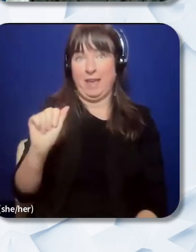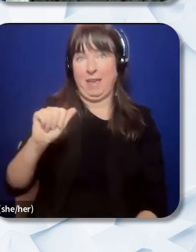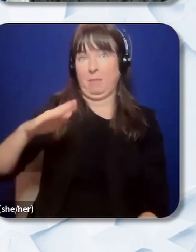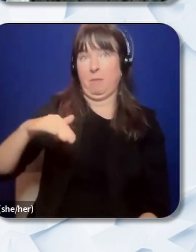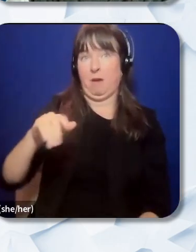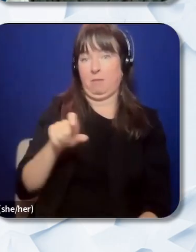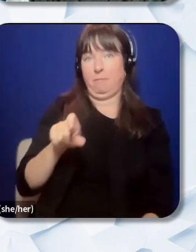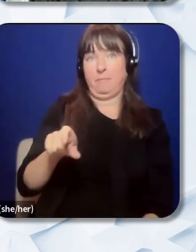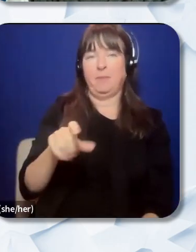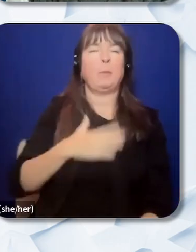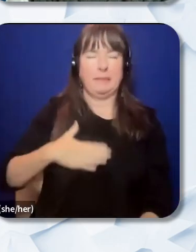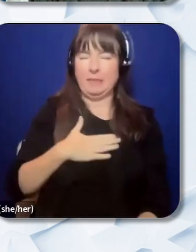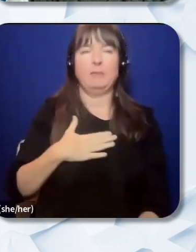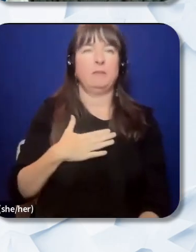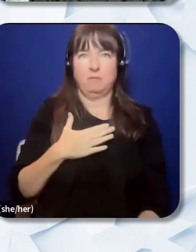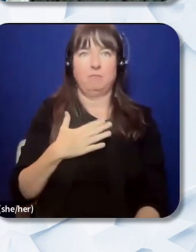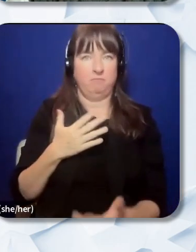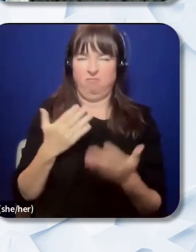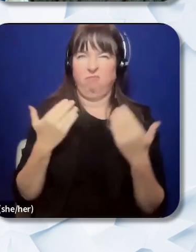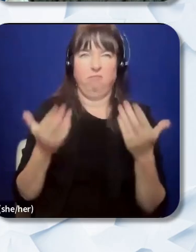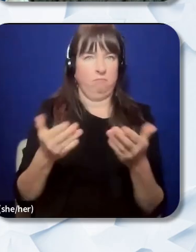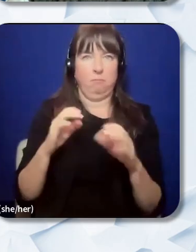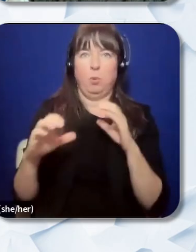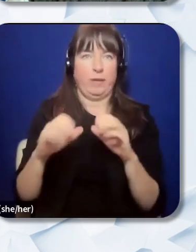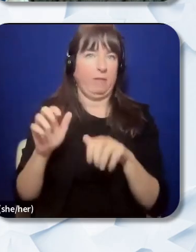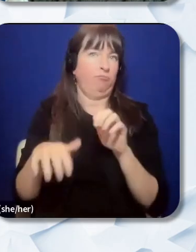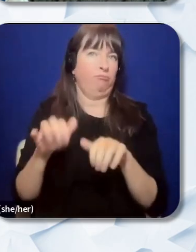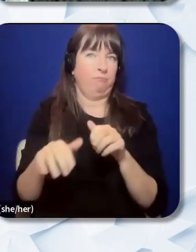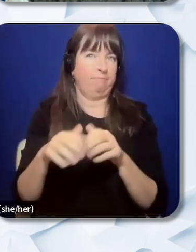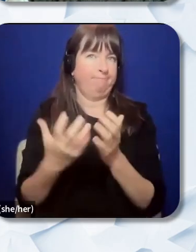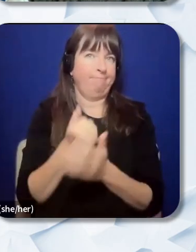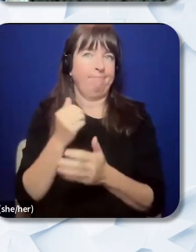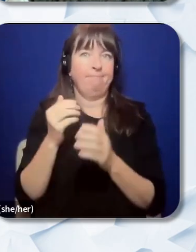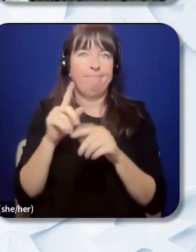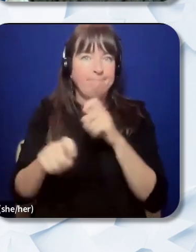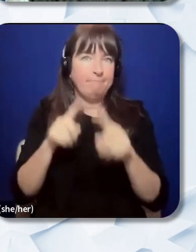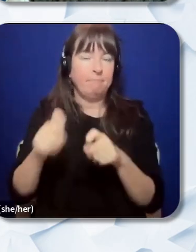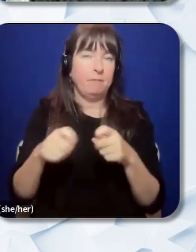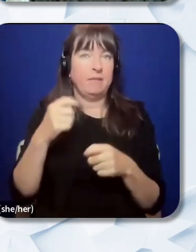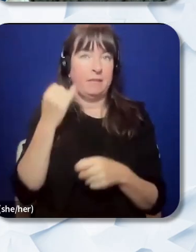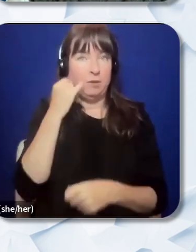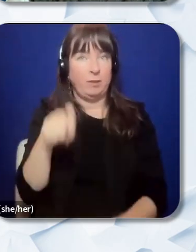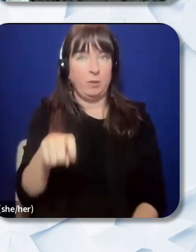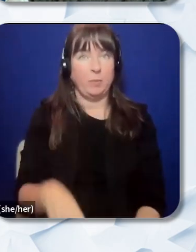please feel free to communicate with us and ask questions when needed. We will do our very best